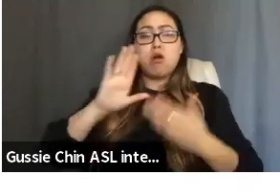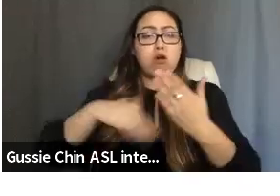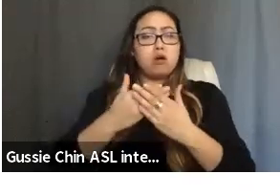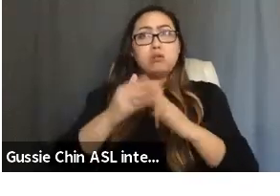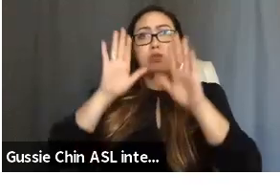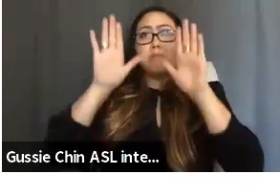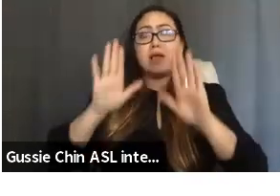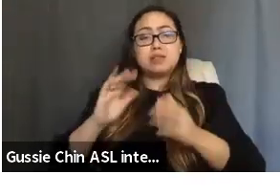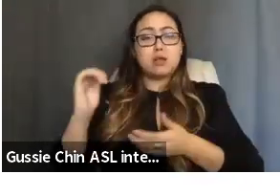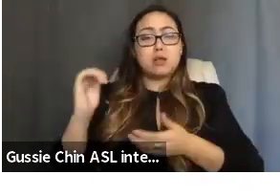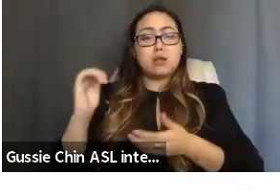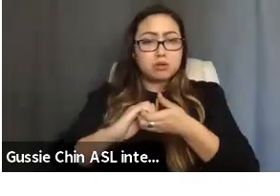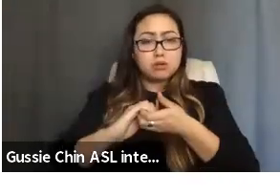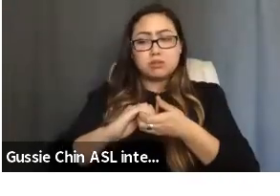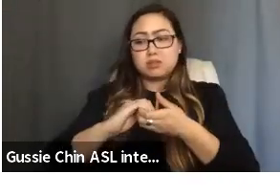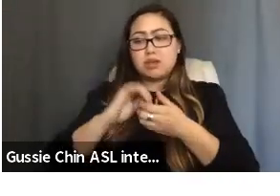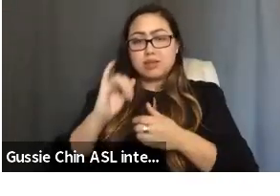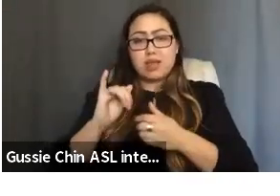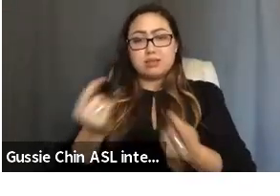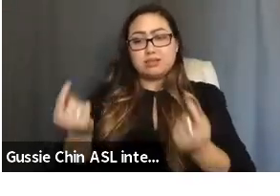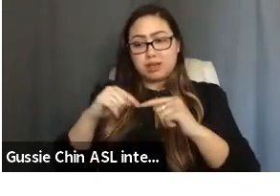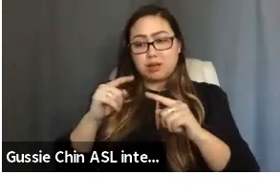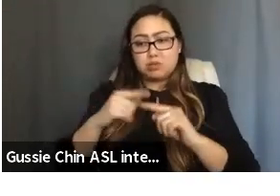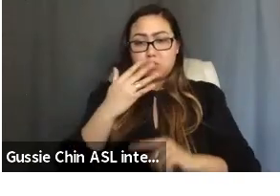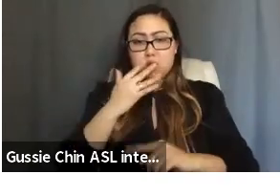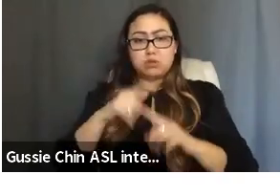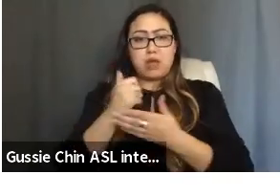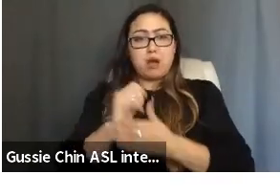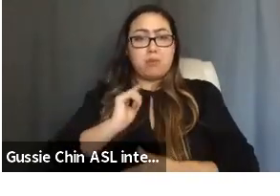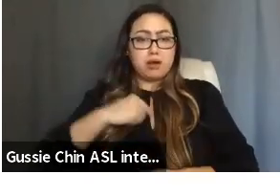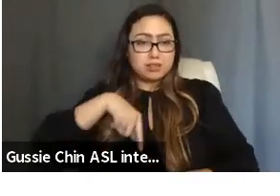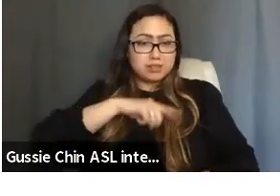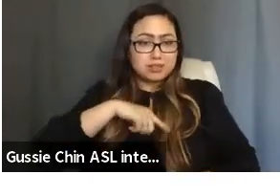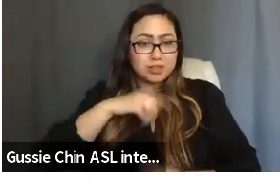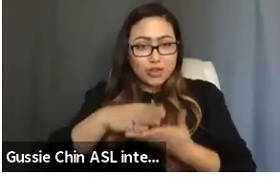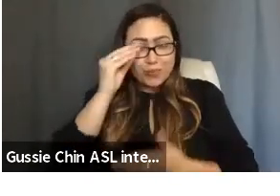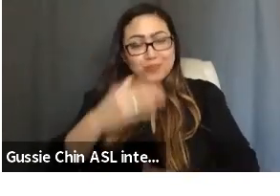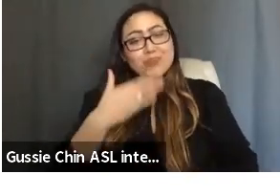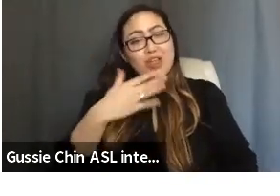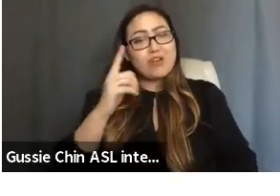of the woodwork in Colorado to help us learn. So thank you all for letting us share. And on